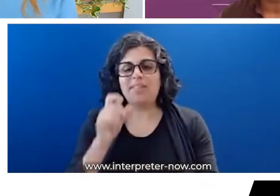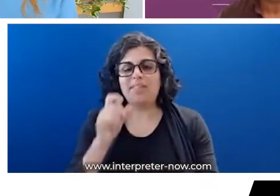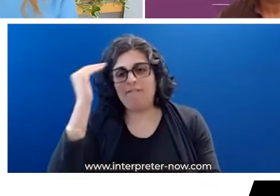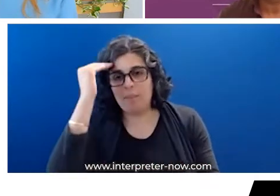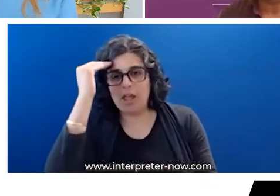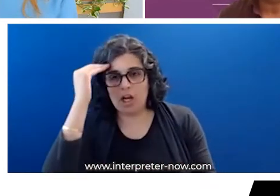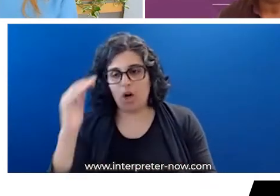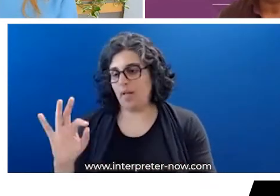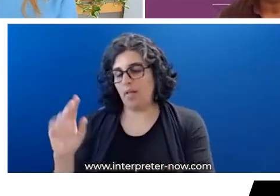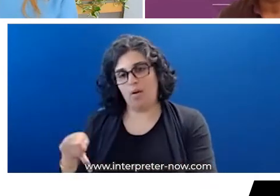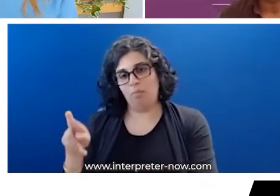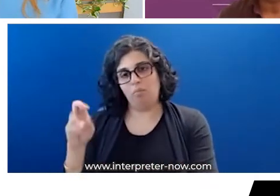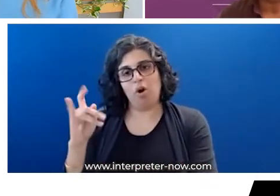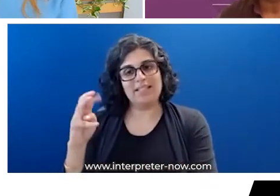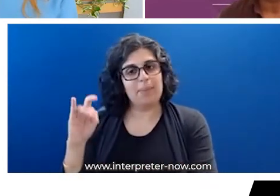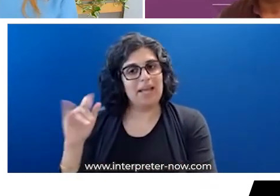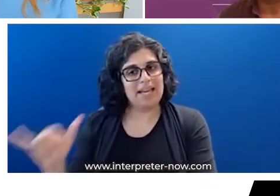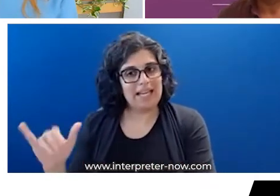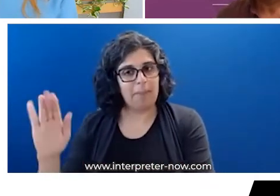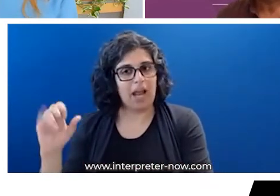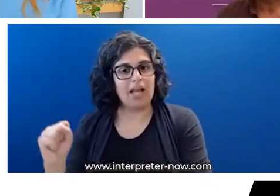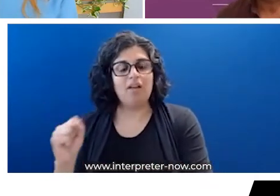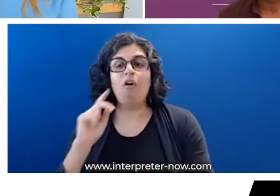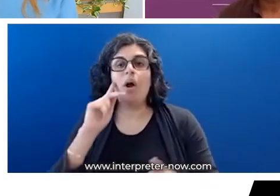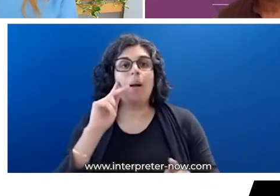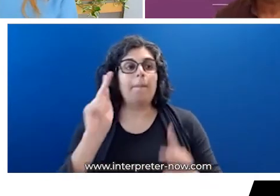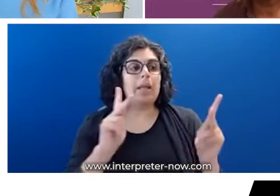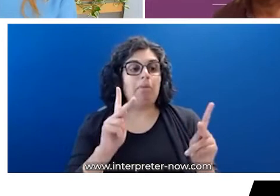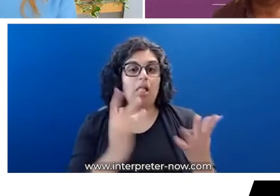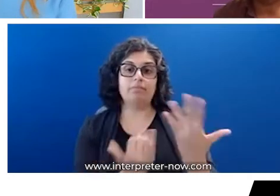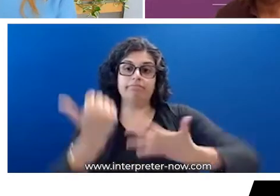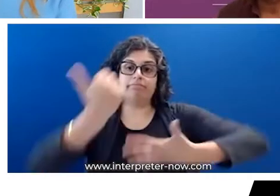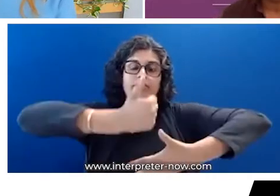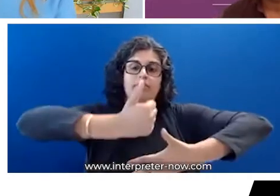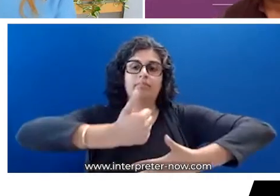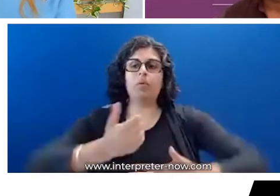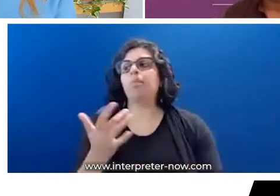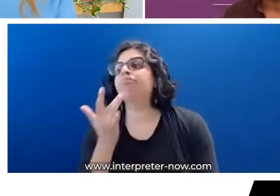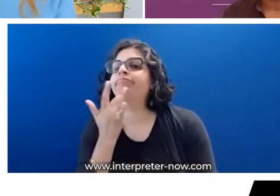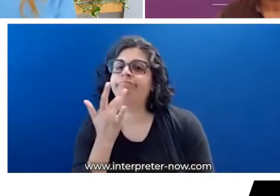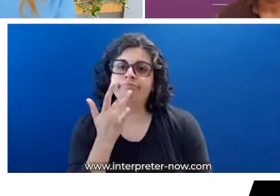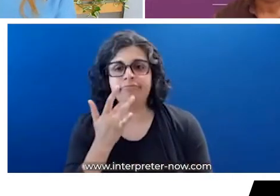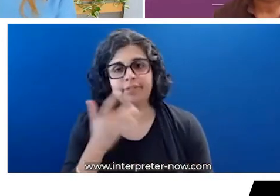tendency for people in positions of authority to show favoritism or even give preferential